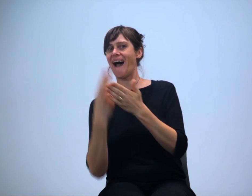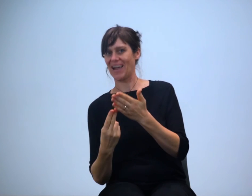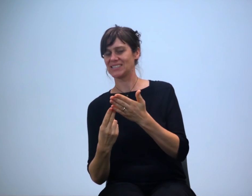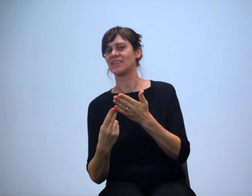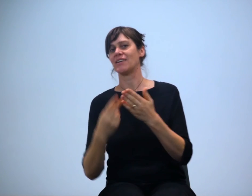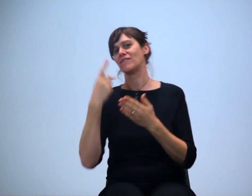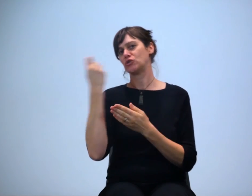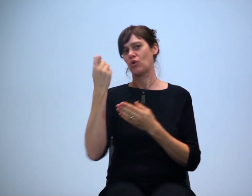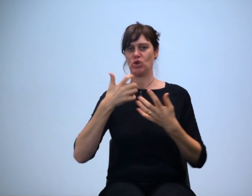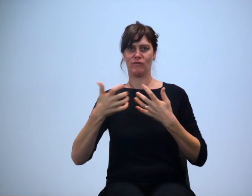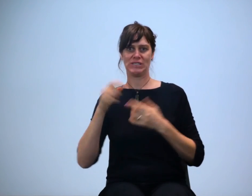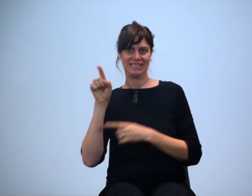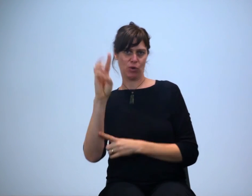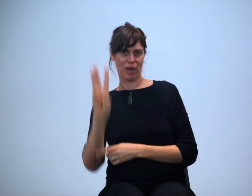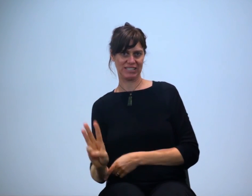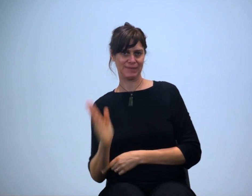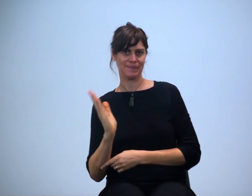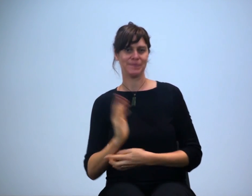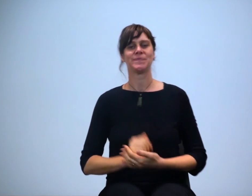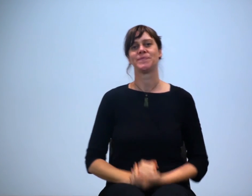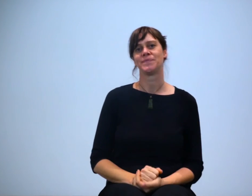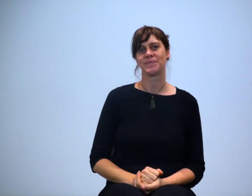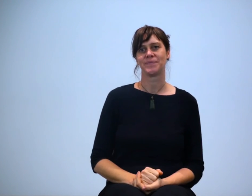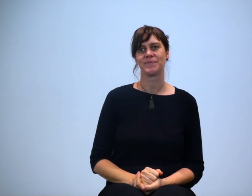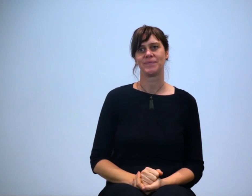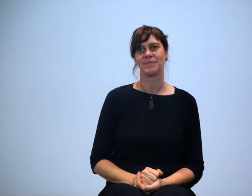Professor of Art History at Victoria University of Wellington